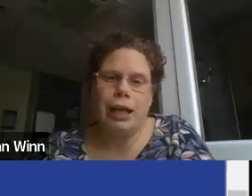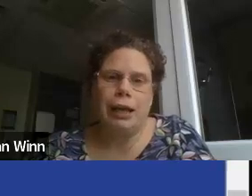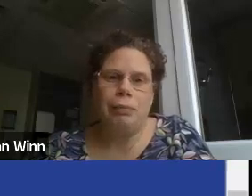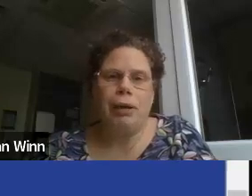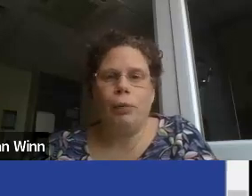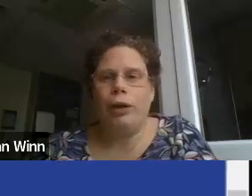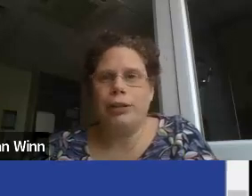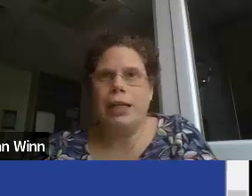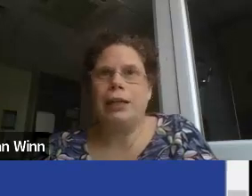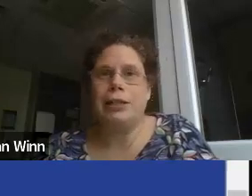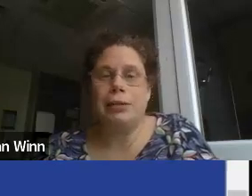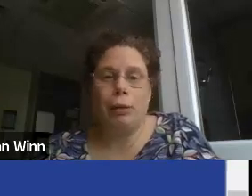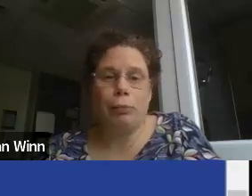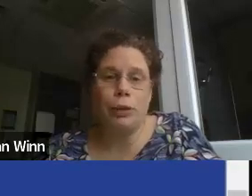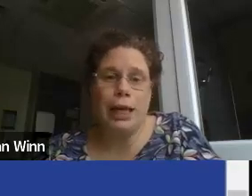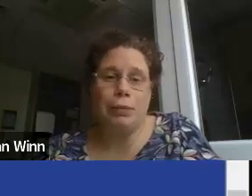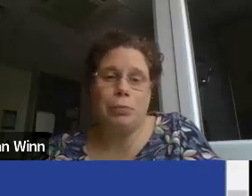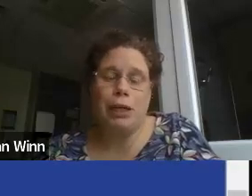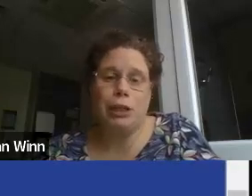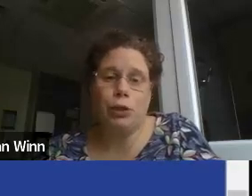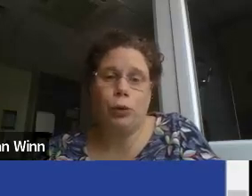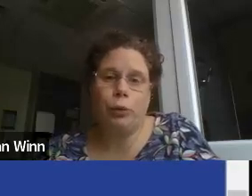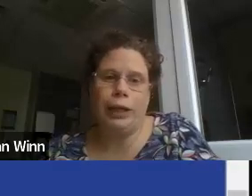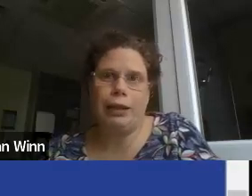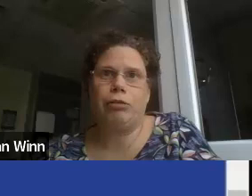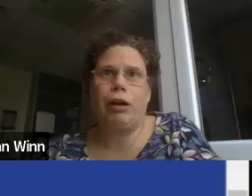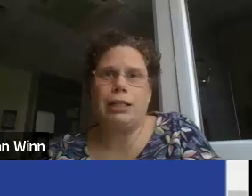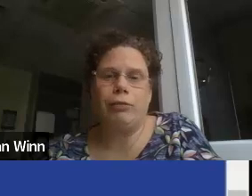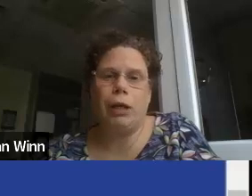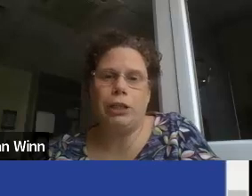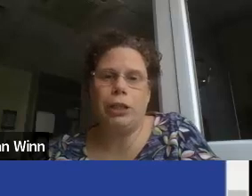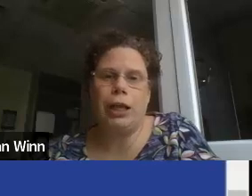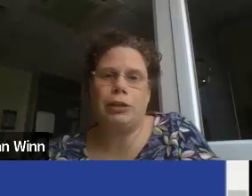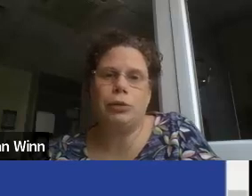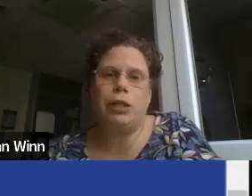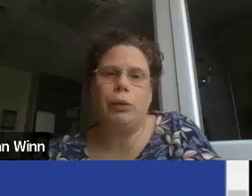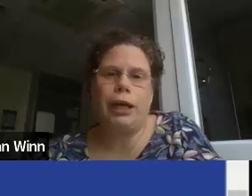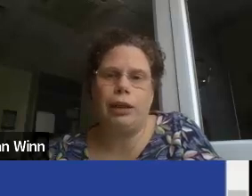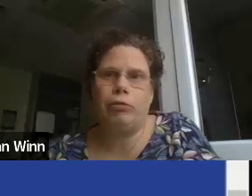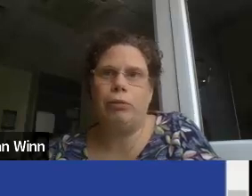We are taking a bit more time to make sure that we get the correct information and also we get the agreement